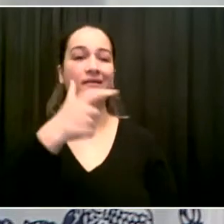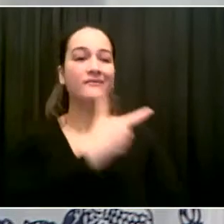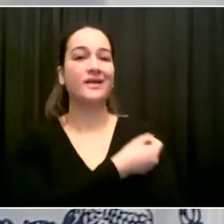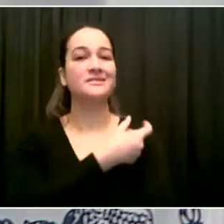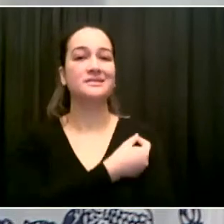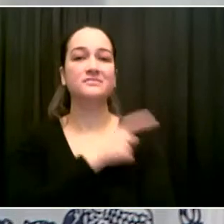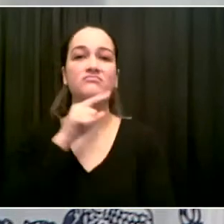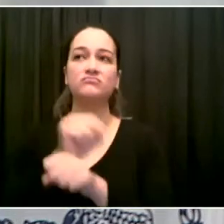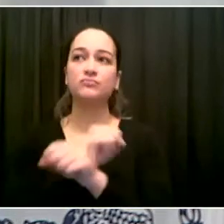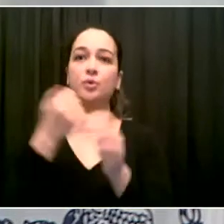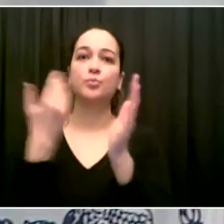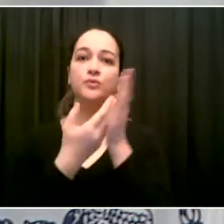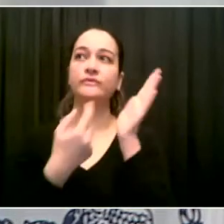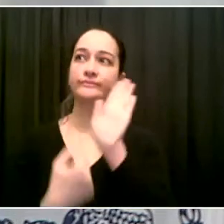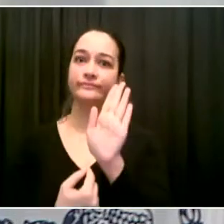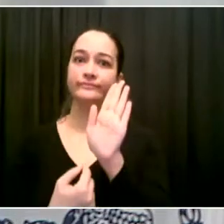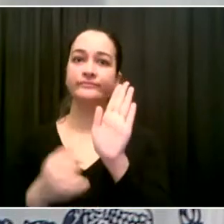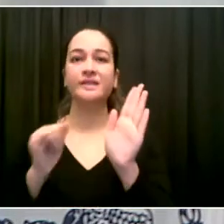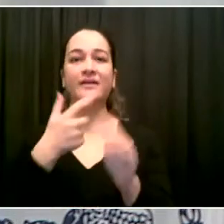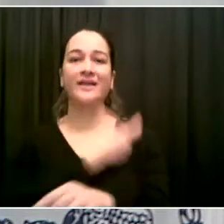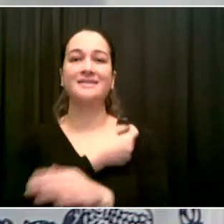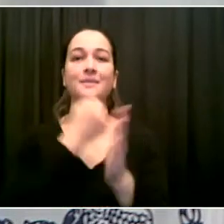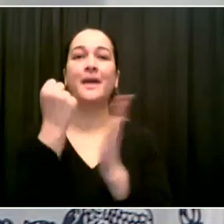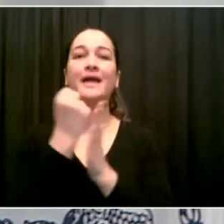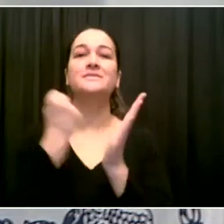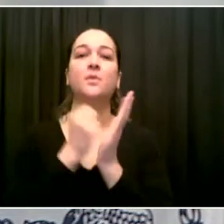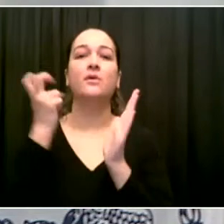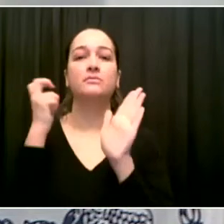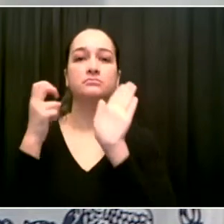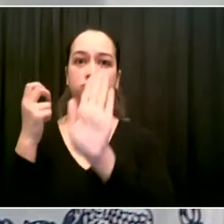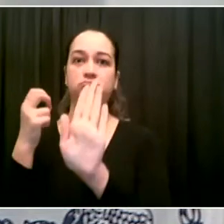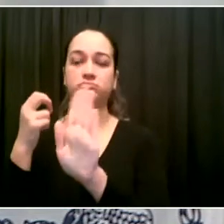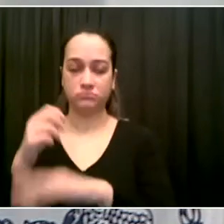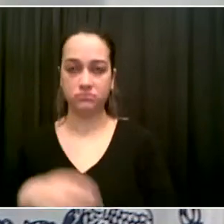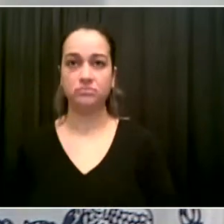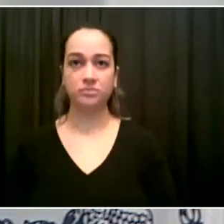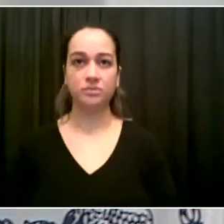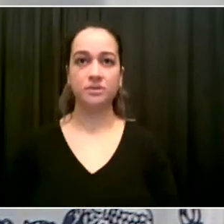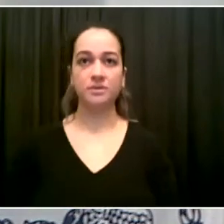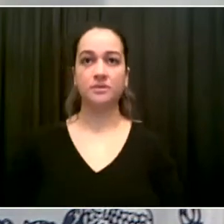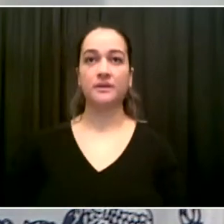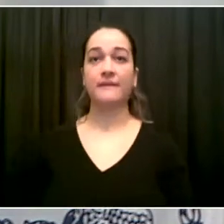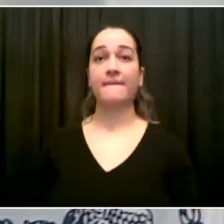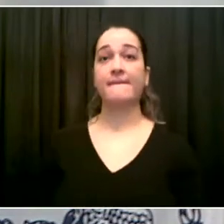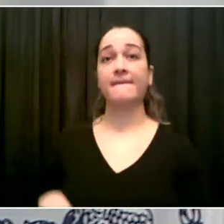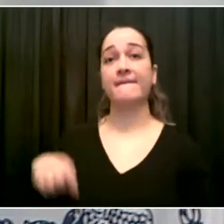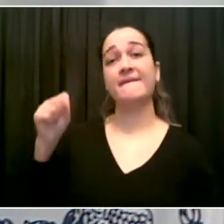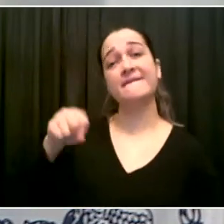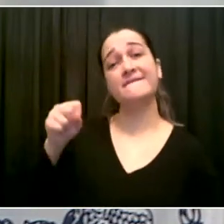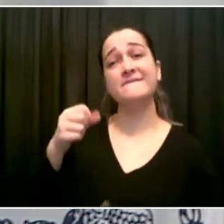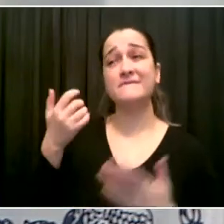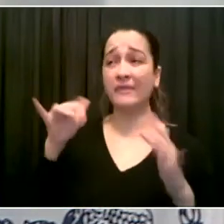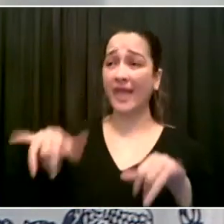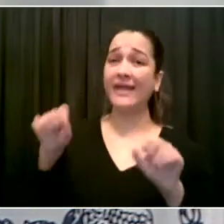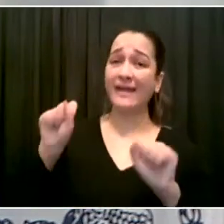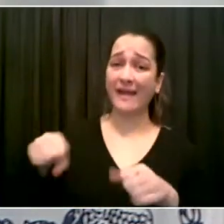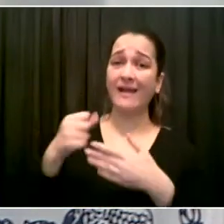THIS IS SOMETHING WE'VE LOOKED AT WHAT'S APHPENING AROUND THE WORLD ON THIS. THERE'S SOMETHING THHREE THAT T OCULD BE REALLY HELPFUL.